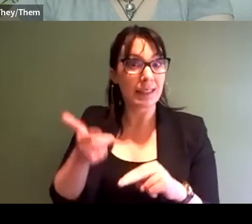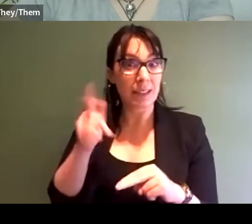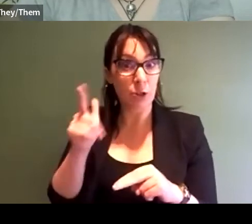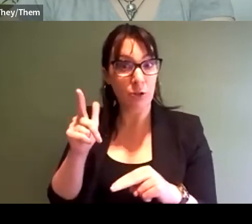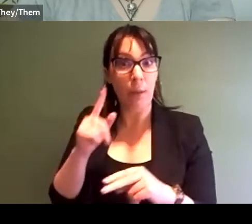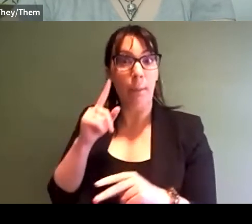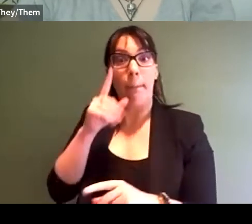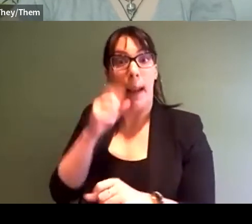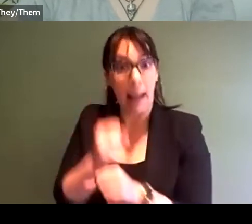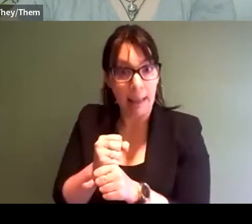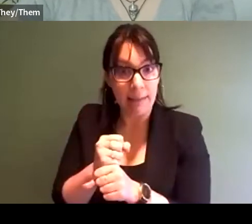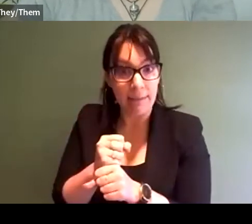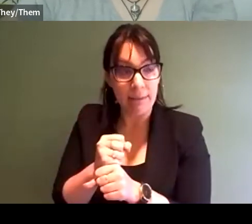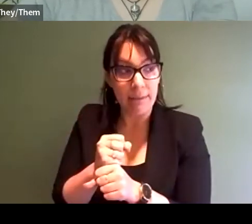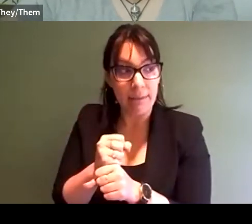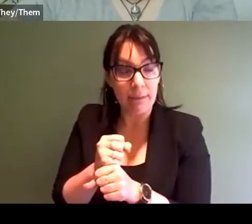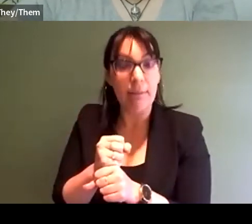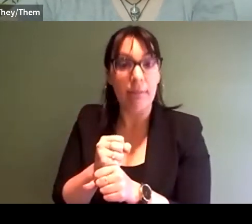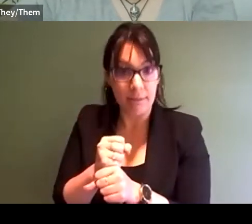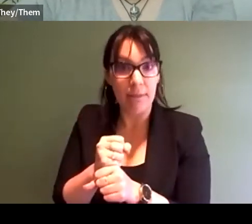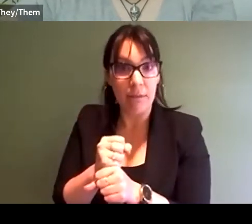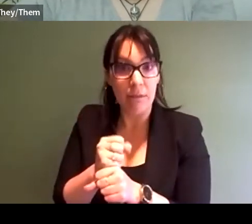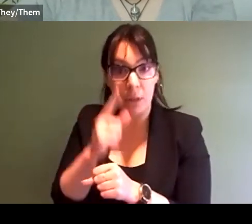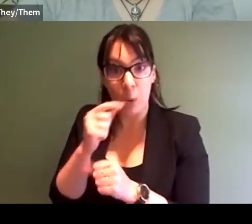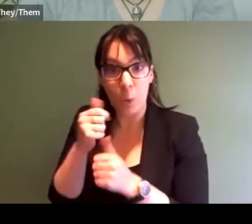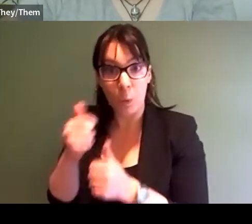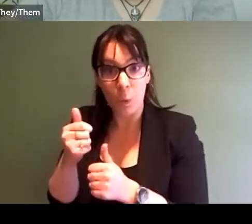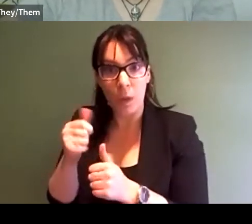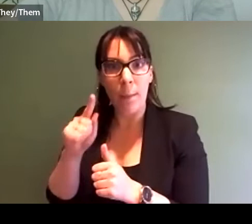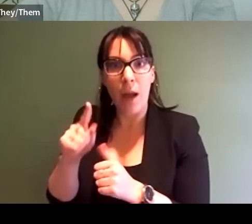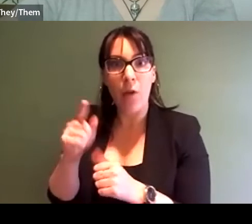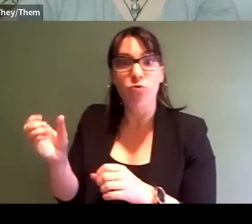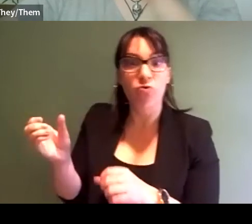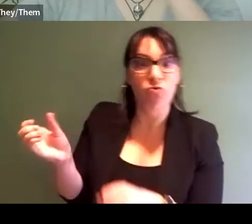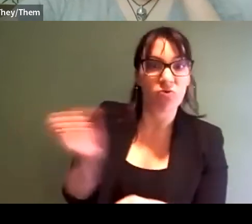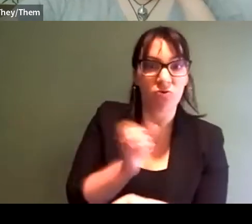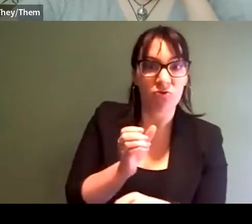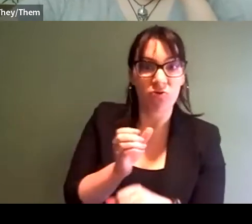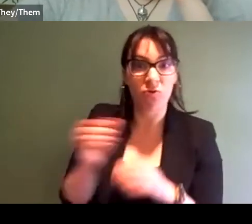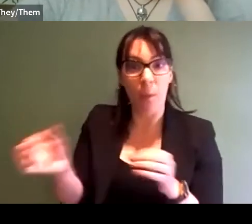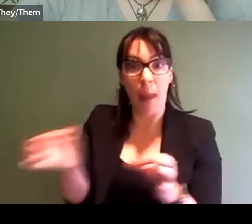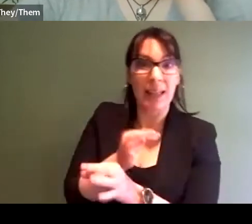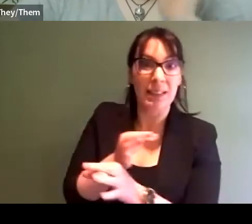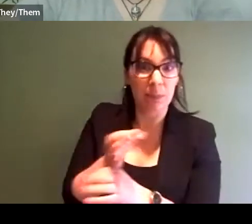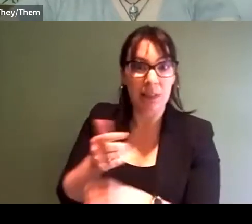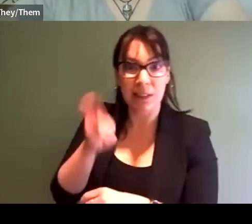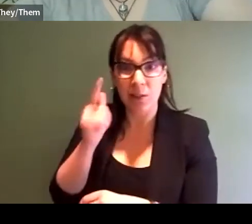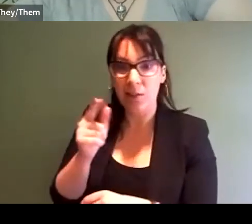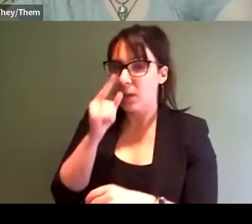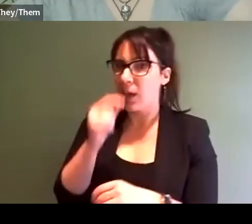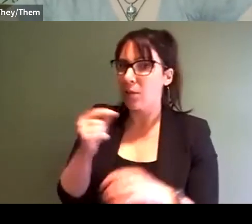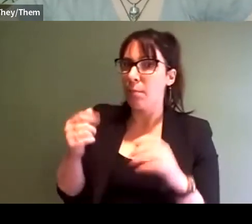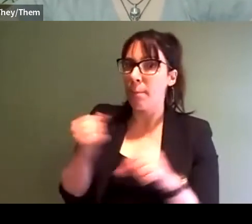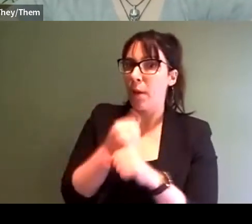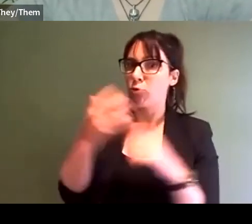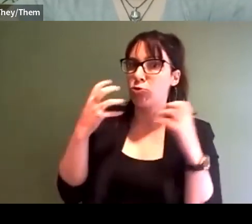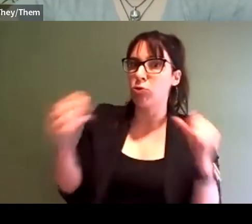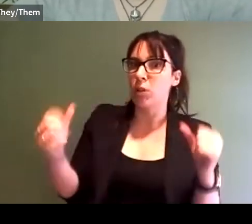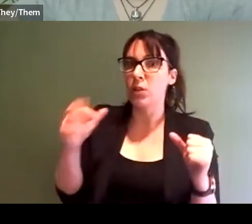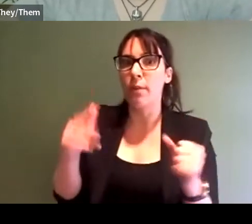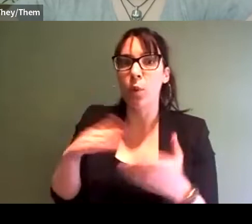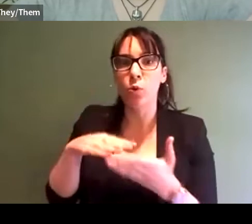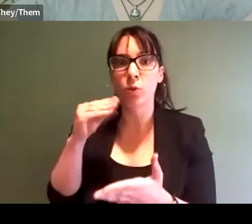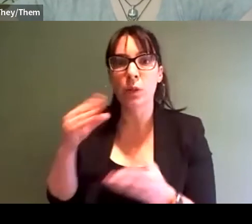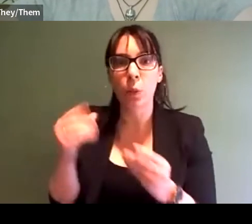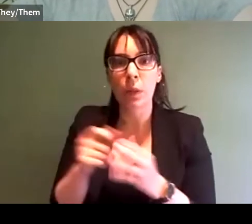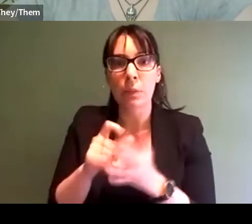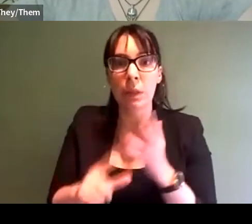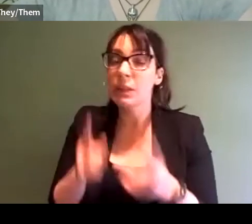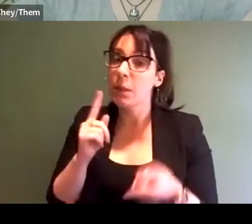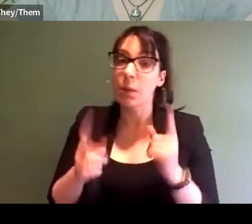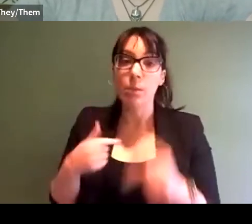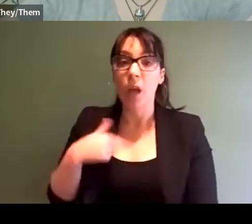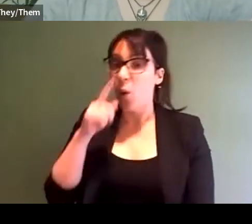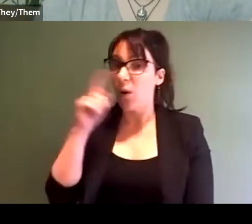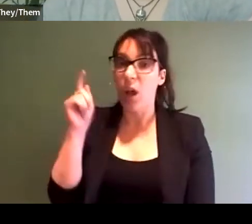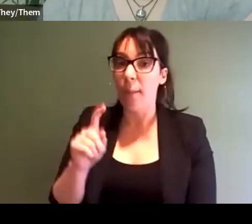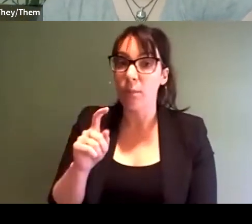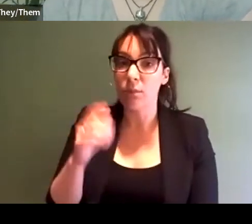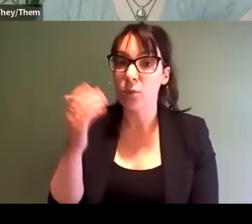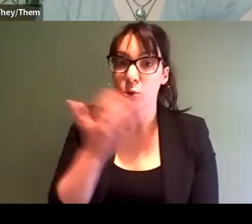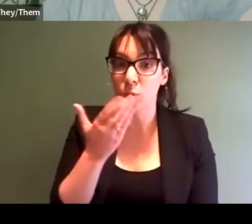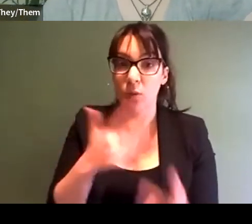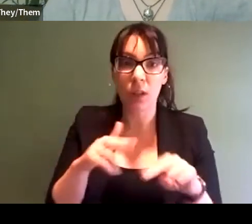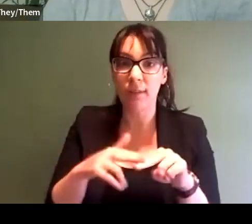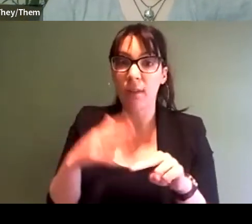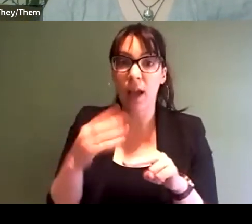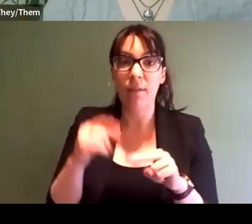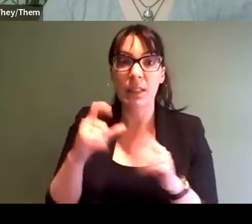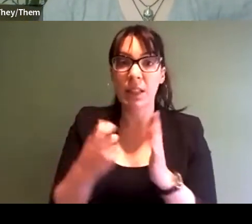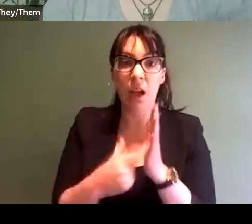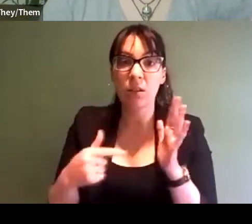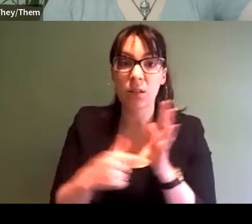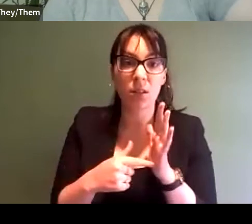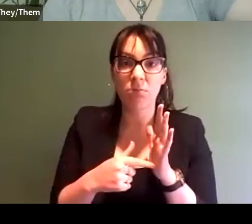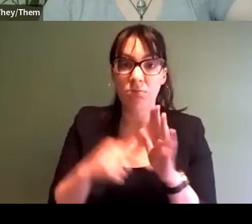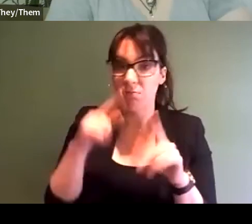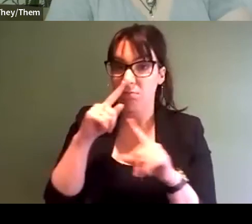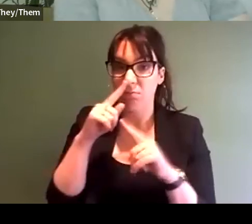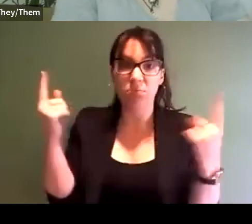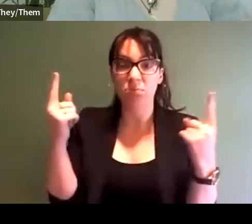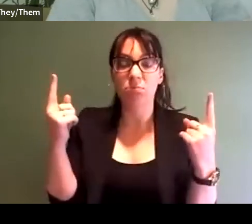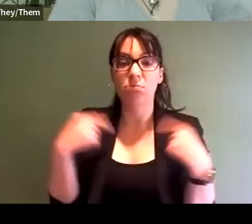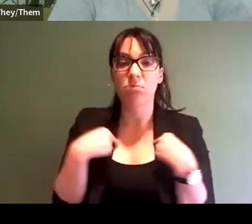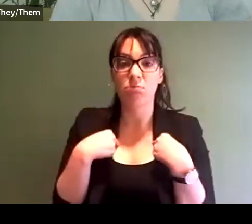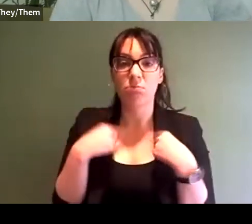I think that replacement teachers can be very distressing to students with disability. Like, for me, I had to, sometimes I honestly I just couldn't go to school on those those CRT, but that, sir.